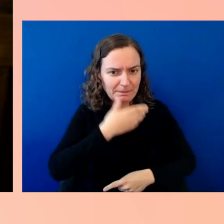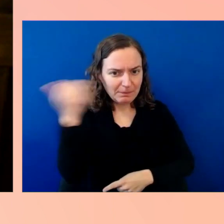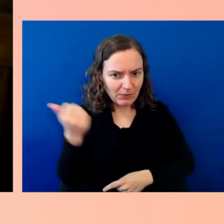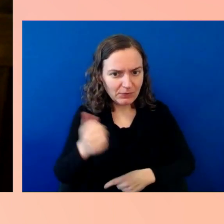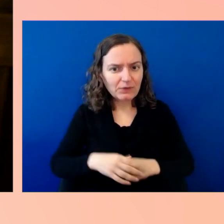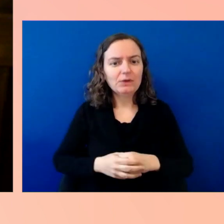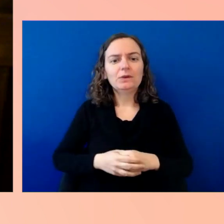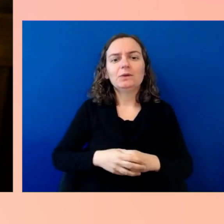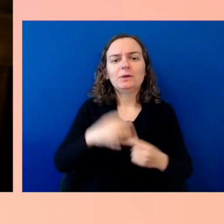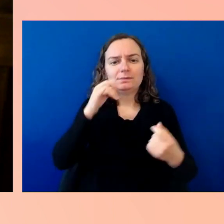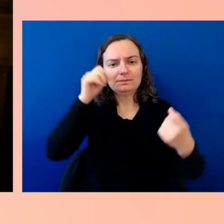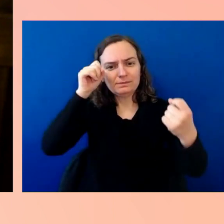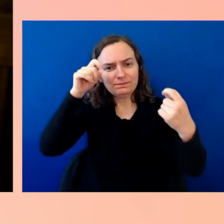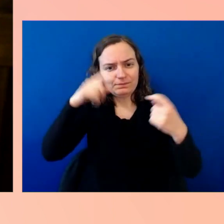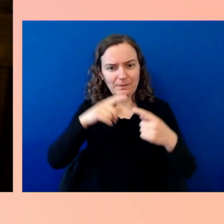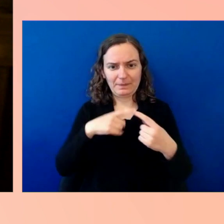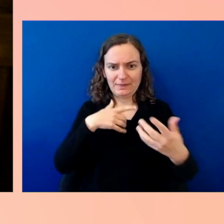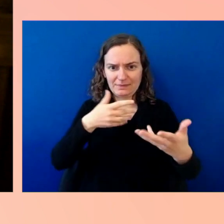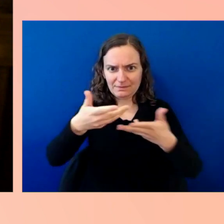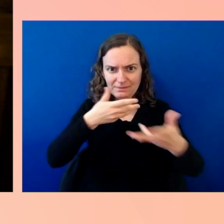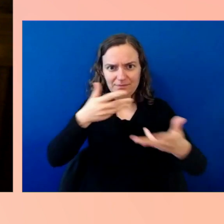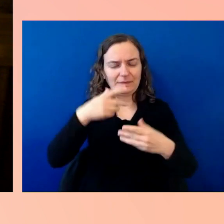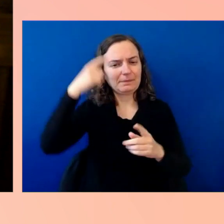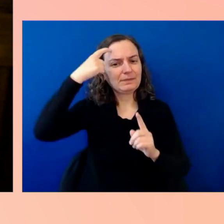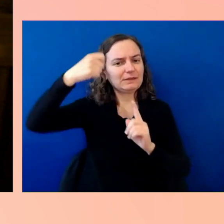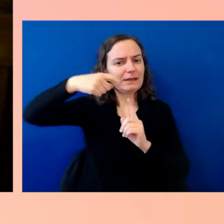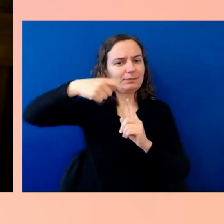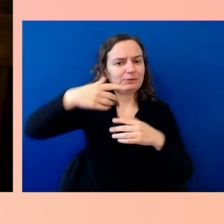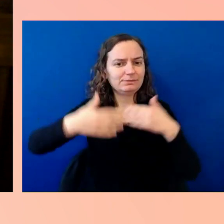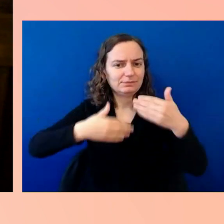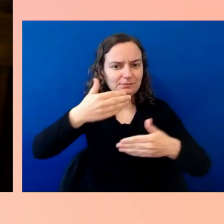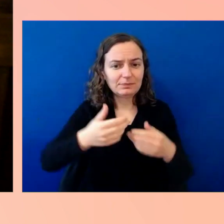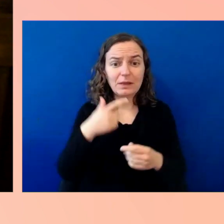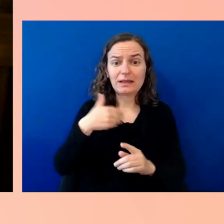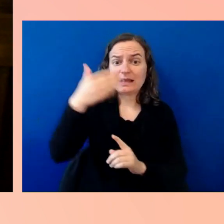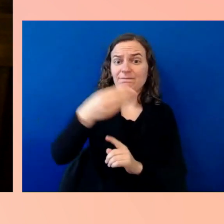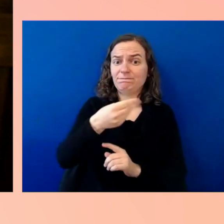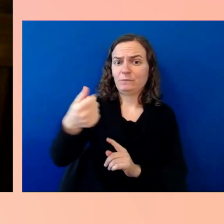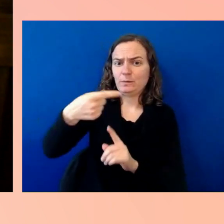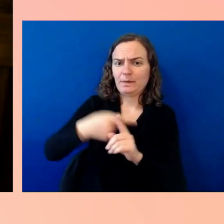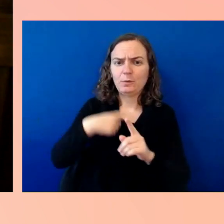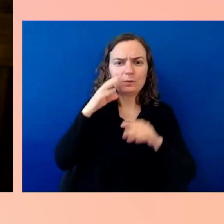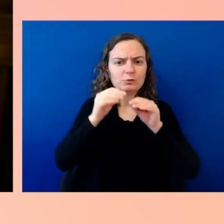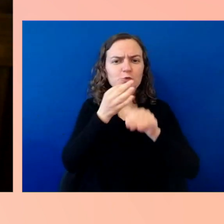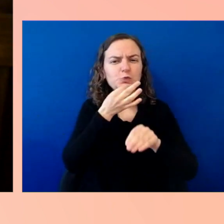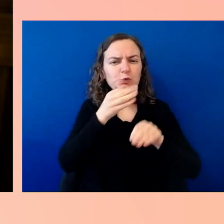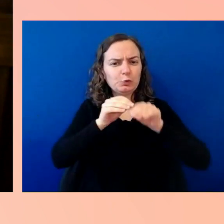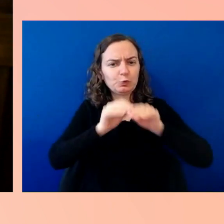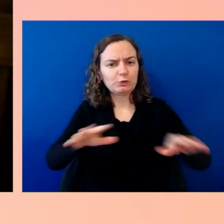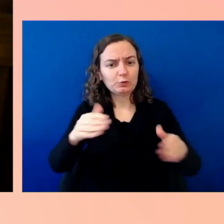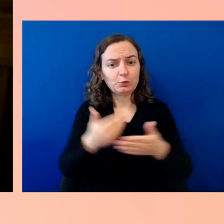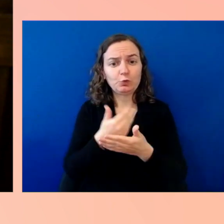we'll be releasing a new Microsoft PowerToy for Windows. It's an AI shortcut tool for creating macros. A more technical name for